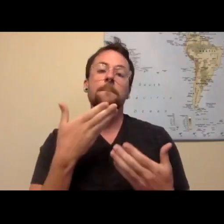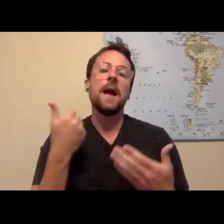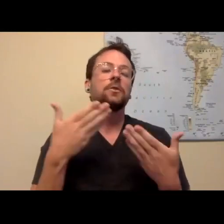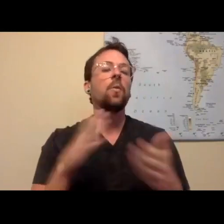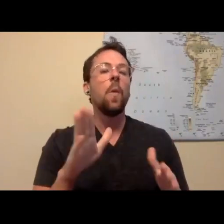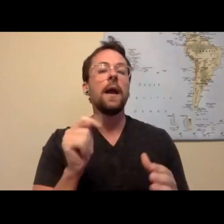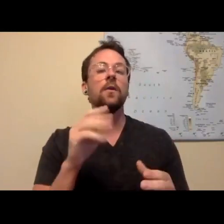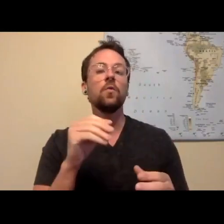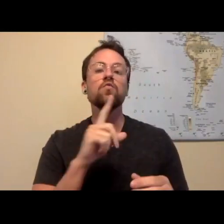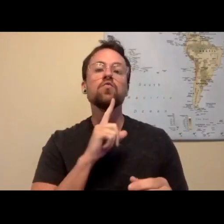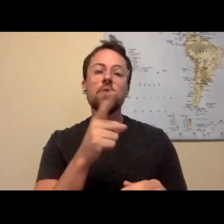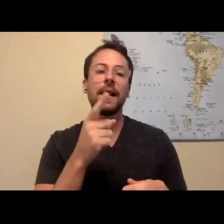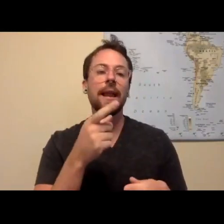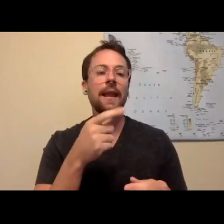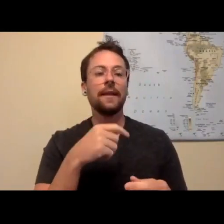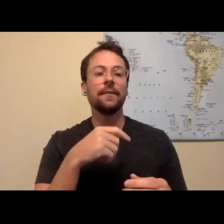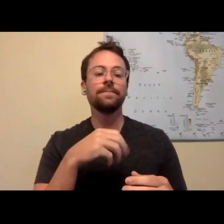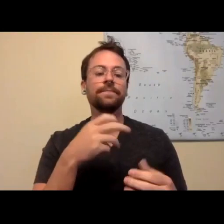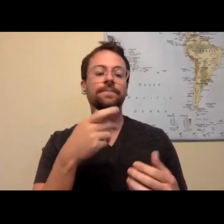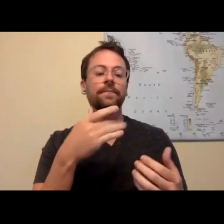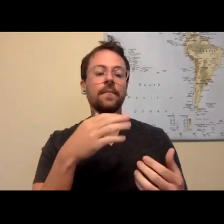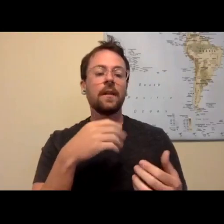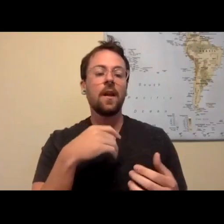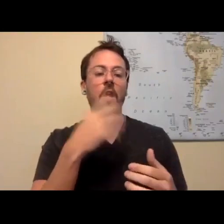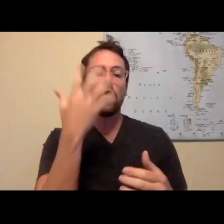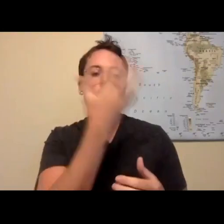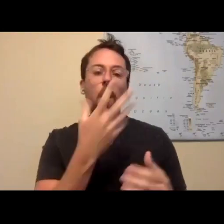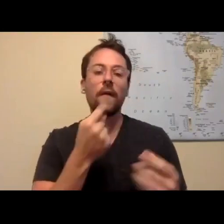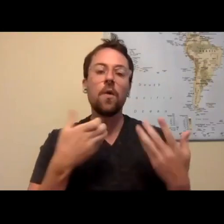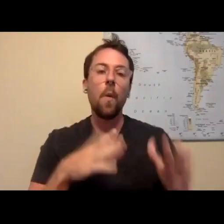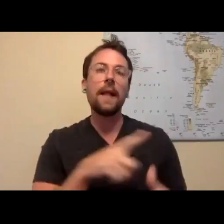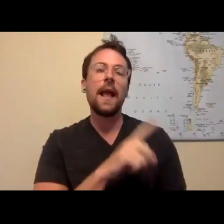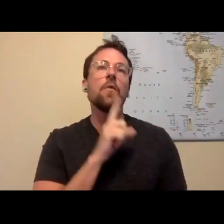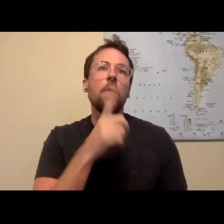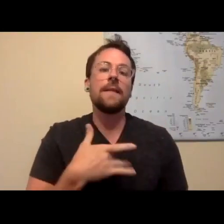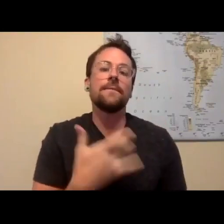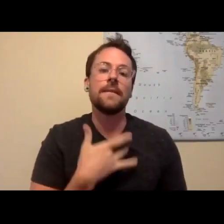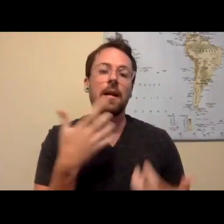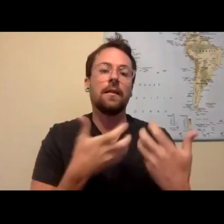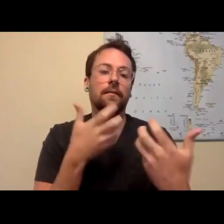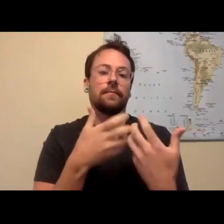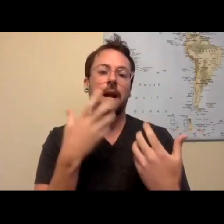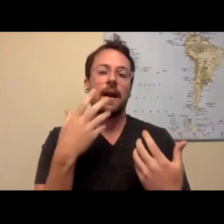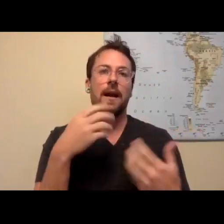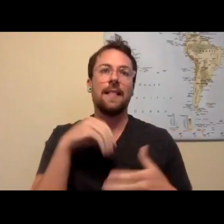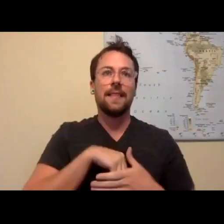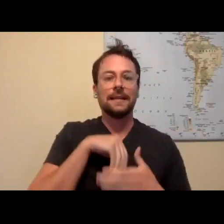And that, of course, requires that the child to have the language and the courage to identify